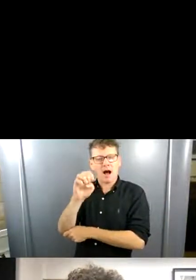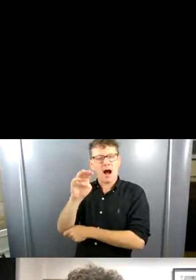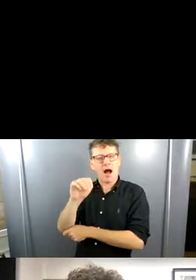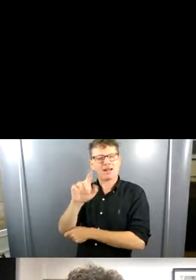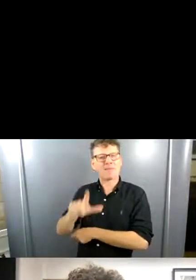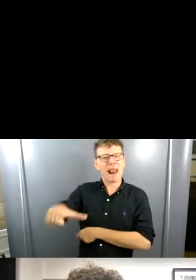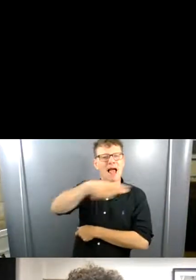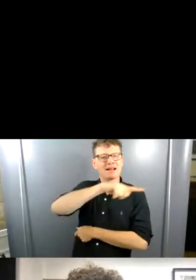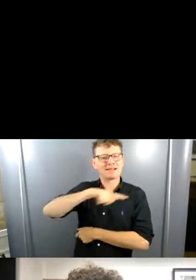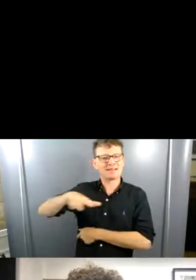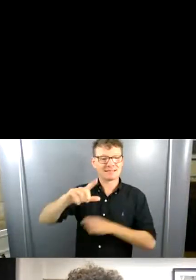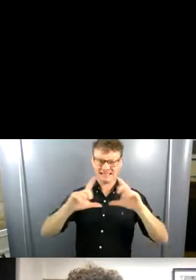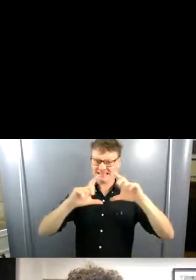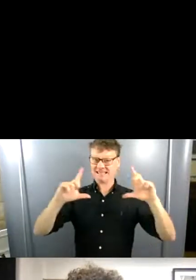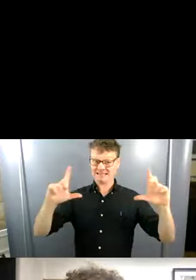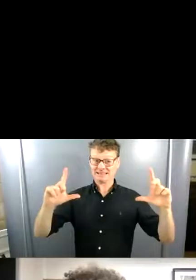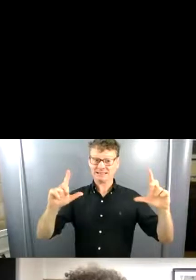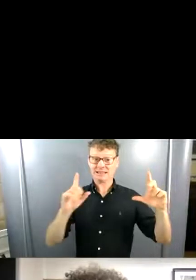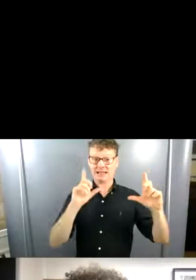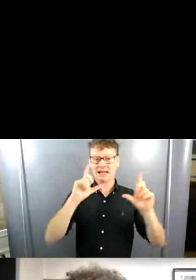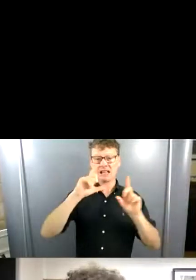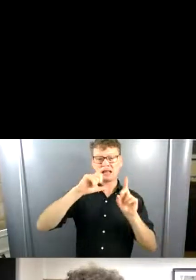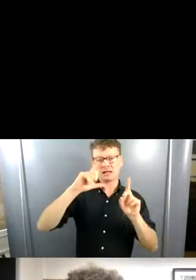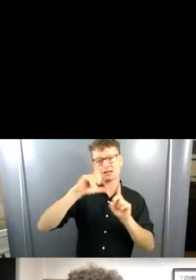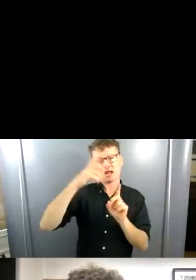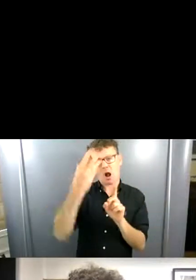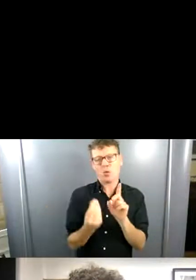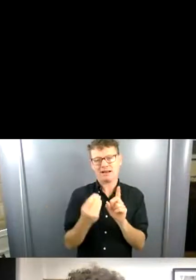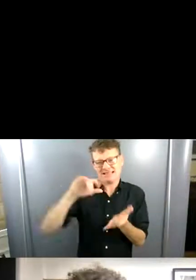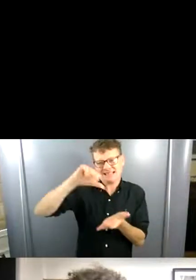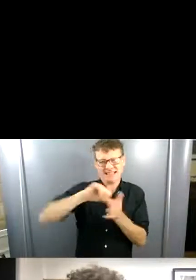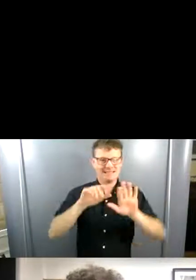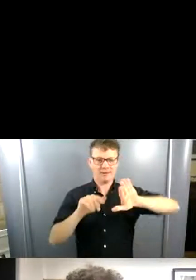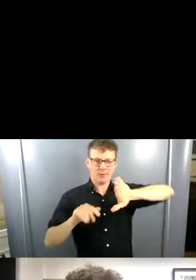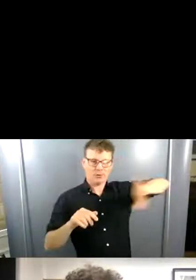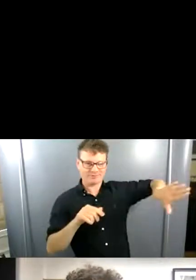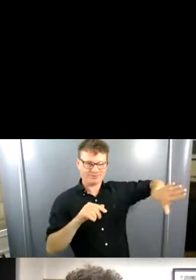Darwin which we saw on the other map is just off the the edge of this map and Warruwi is here